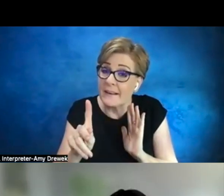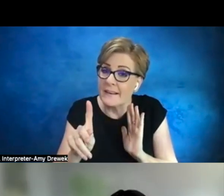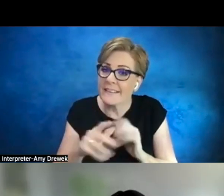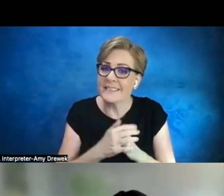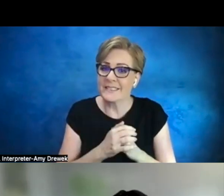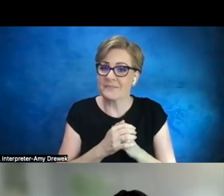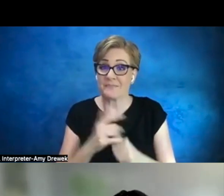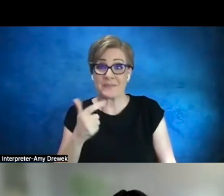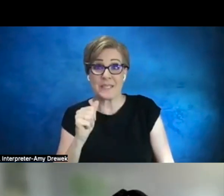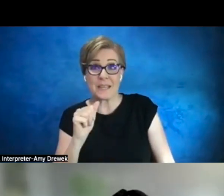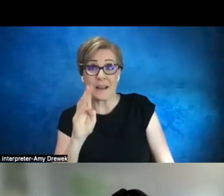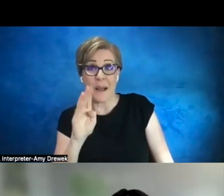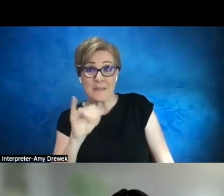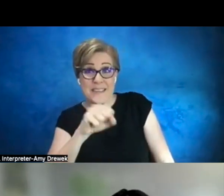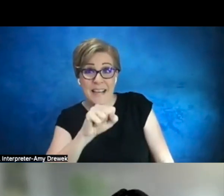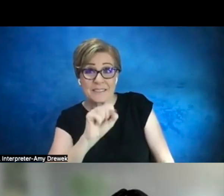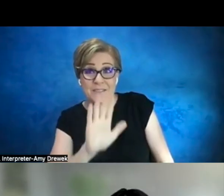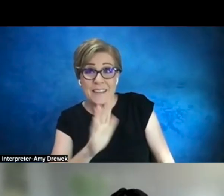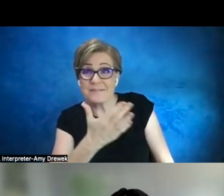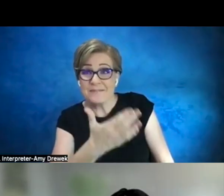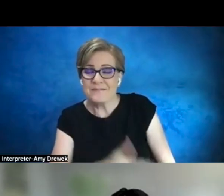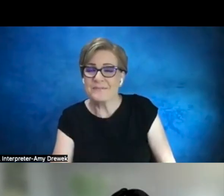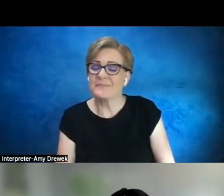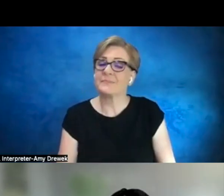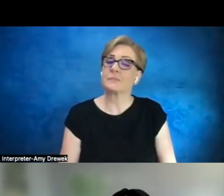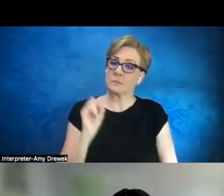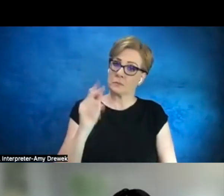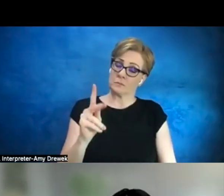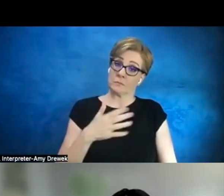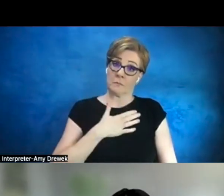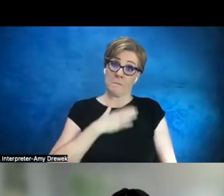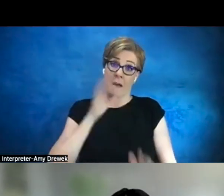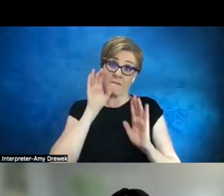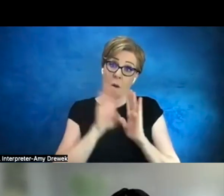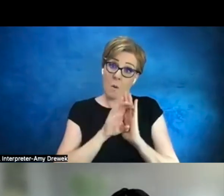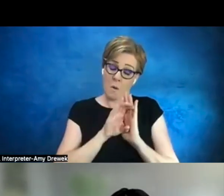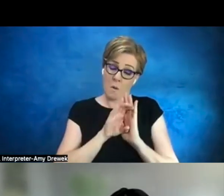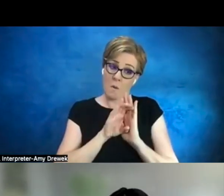This is Gabi. That would be great, thanks. SAPHIRE: All right! So the photo was taken at